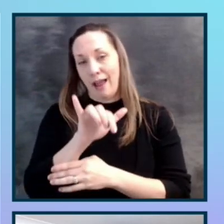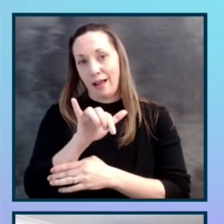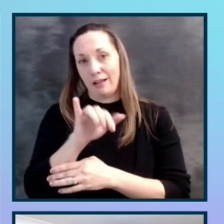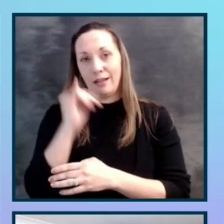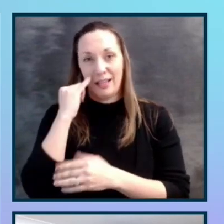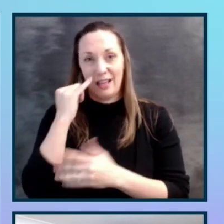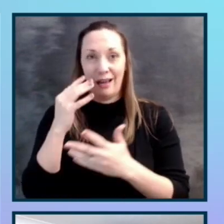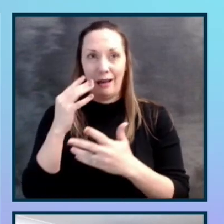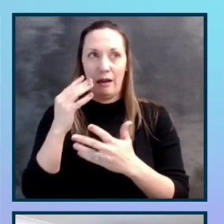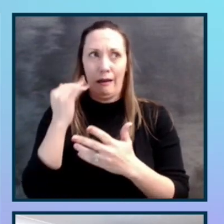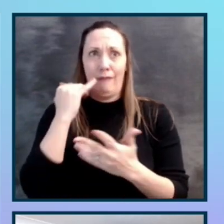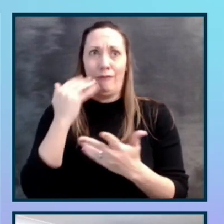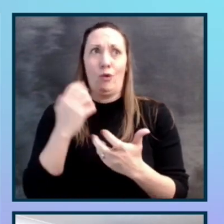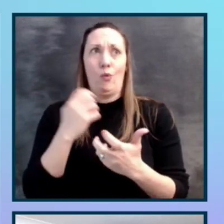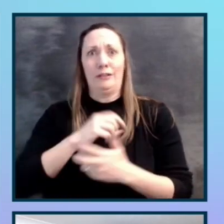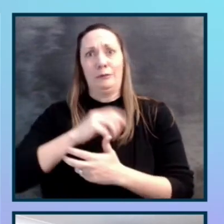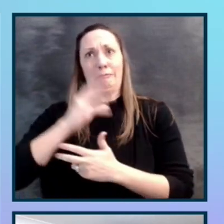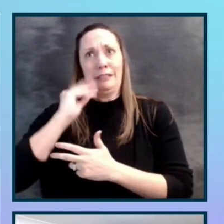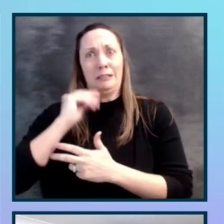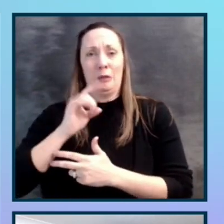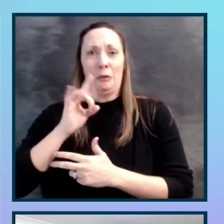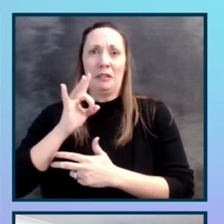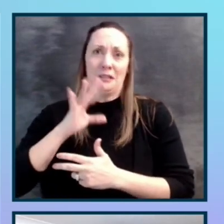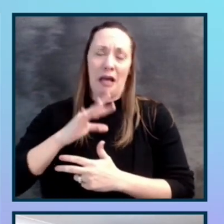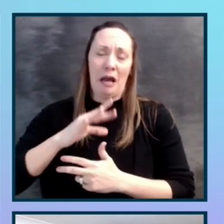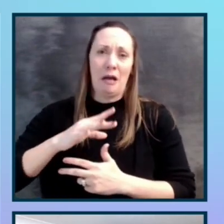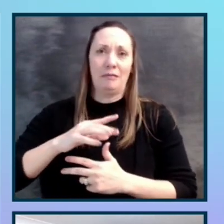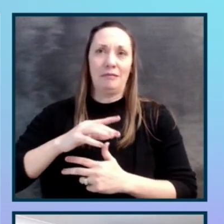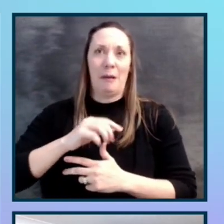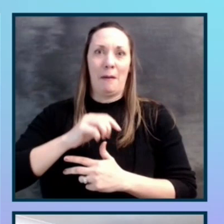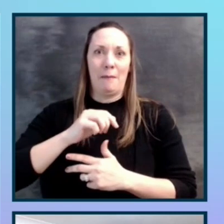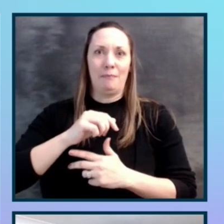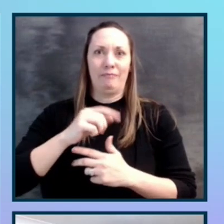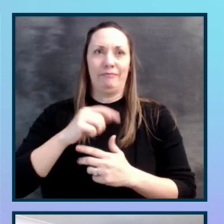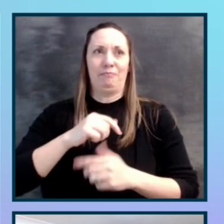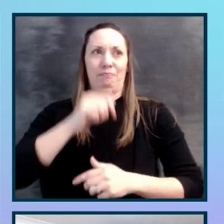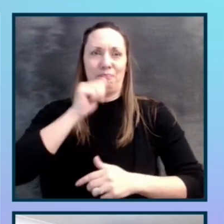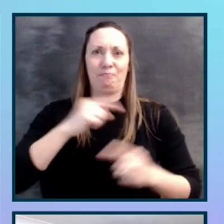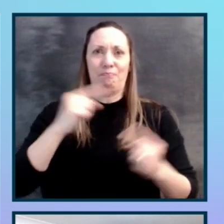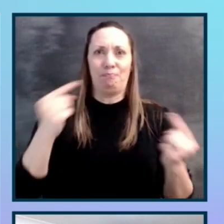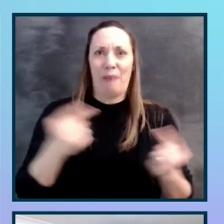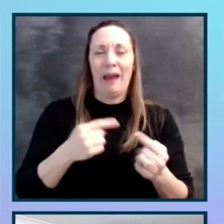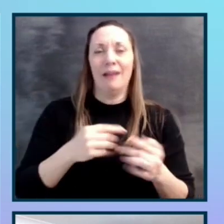that much pain at least that's what I've heard. But so the way that works is you have